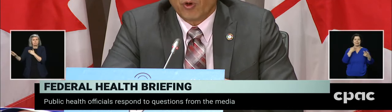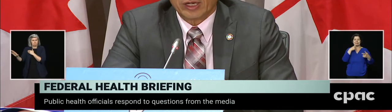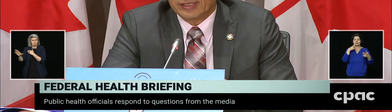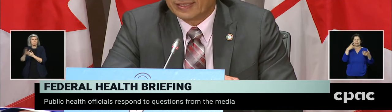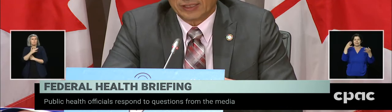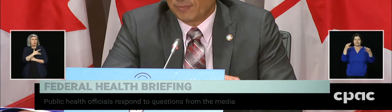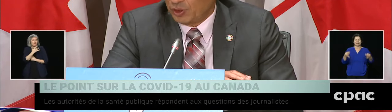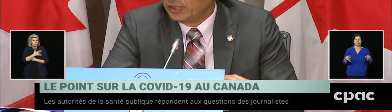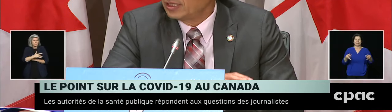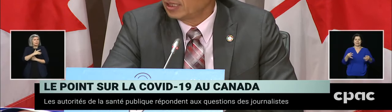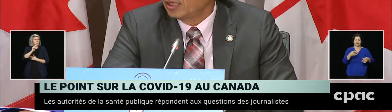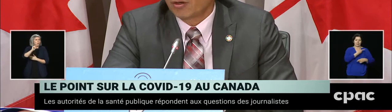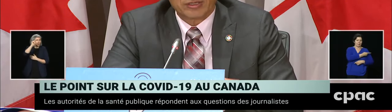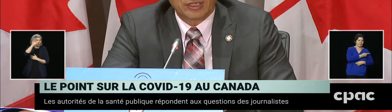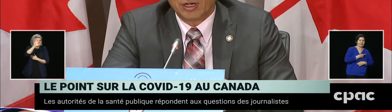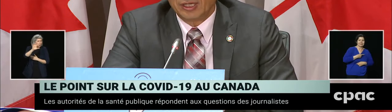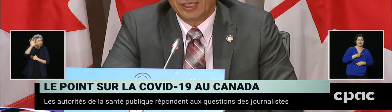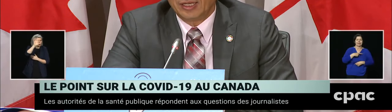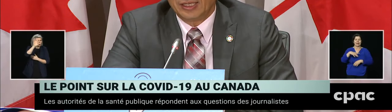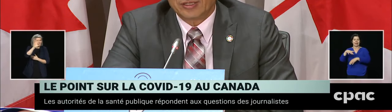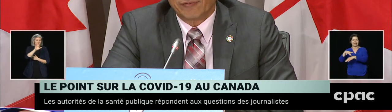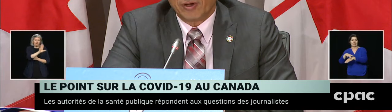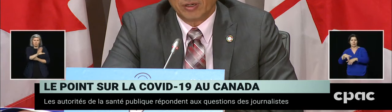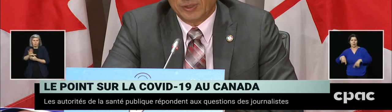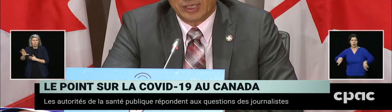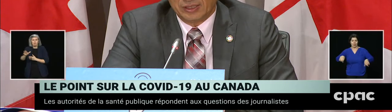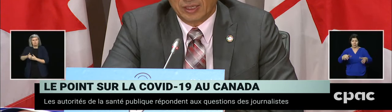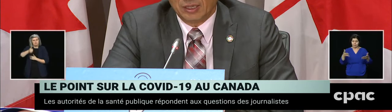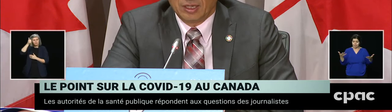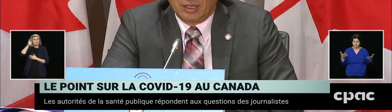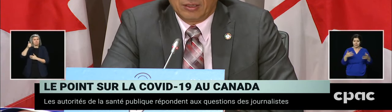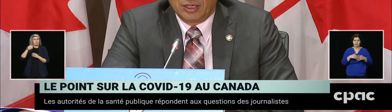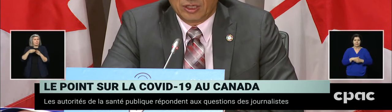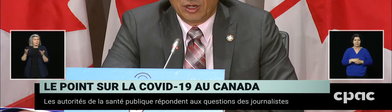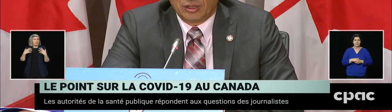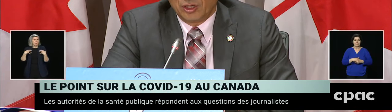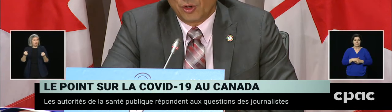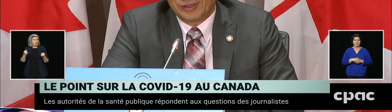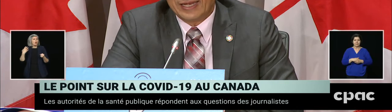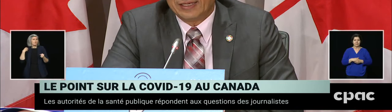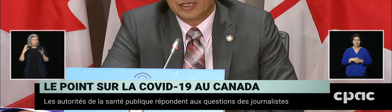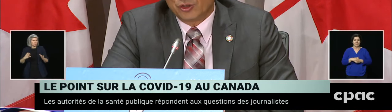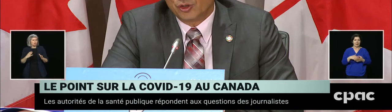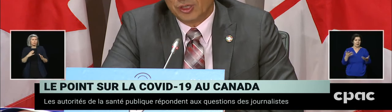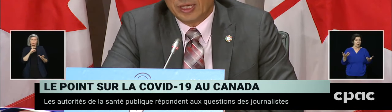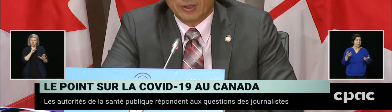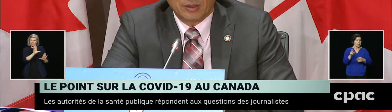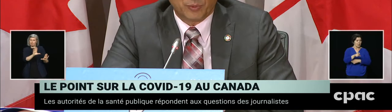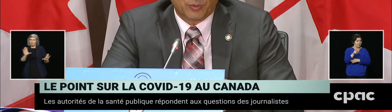EACH PROVINCE AND TERRITORY'S